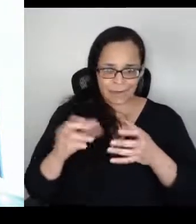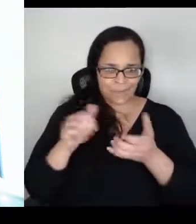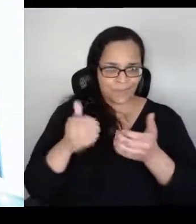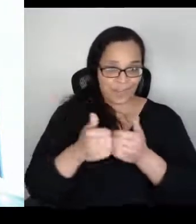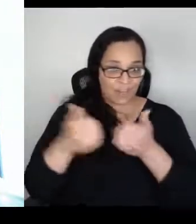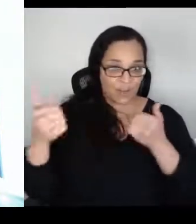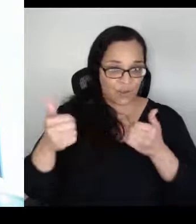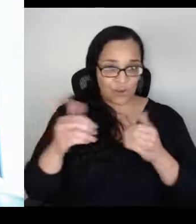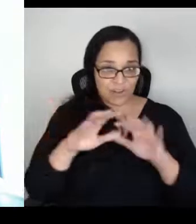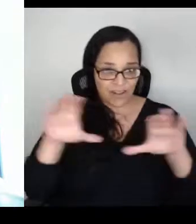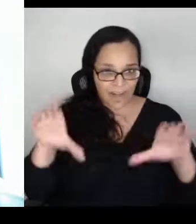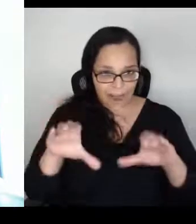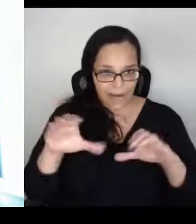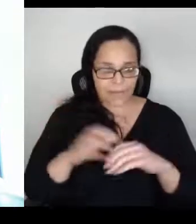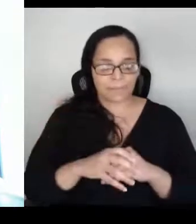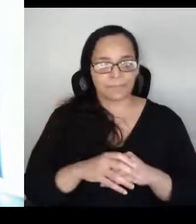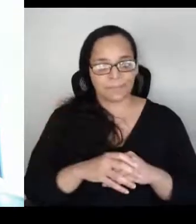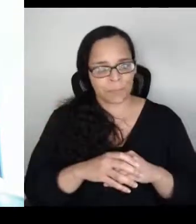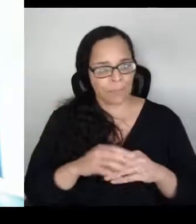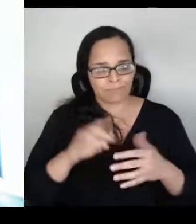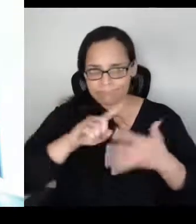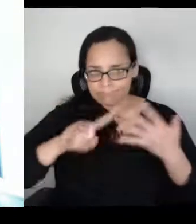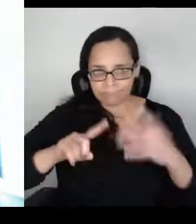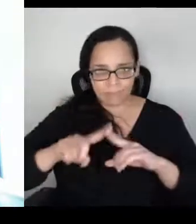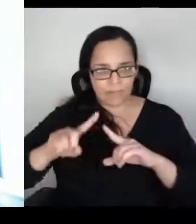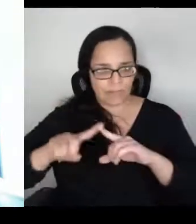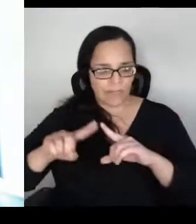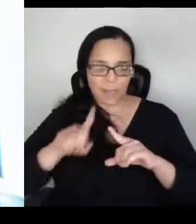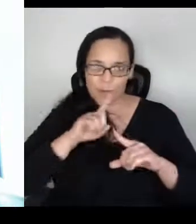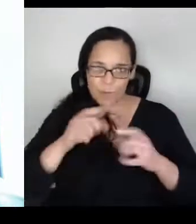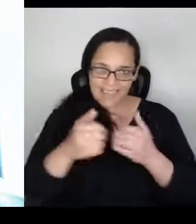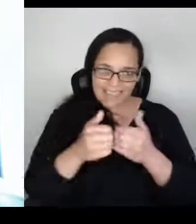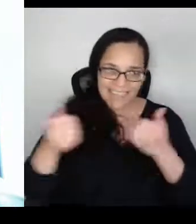really separating non-White people, specifically non wealthy